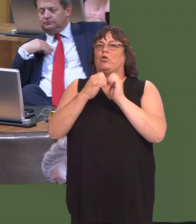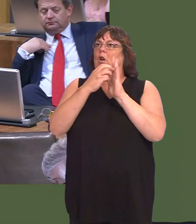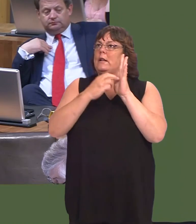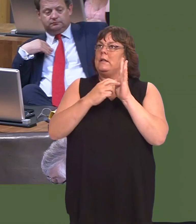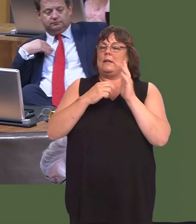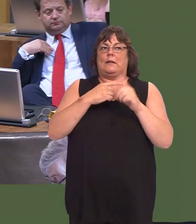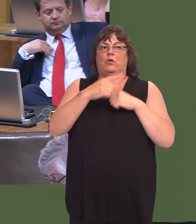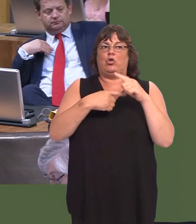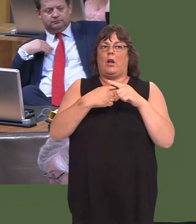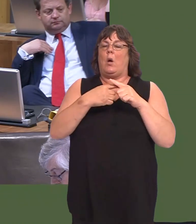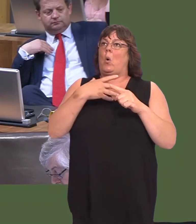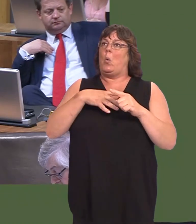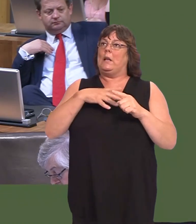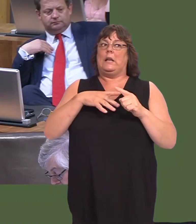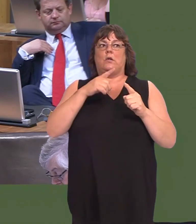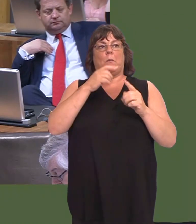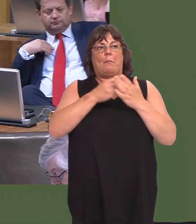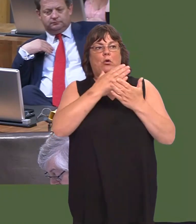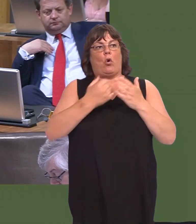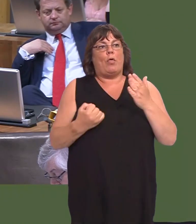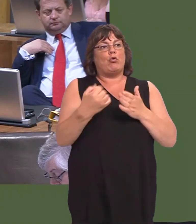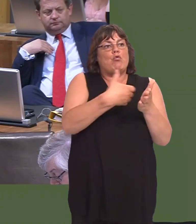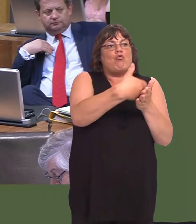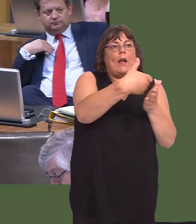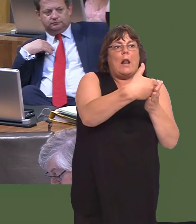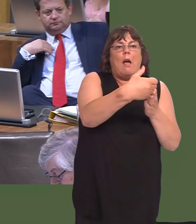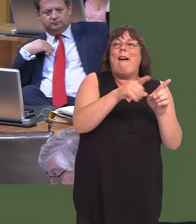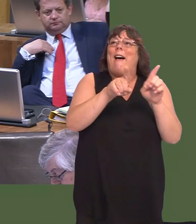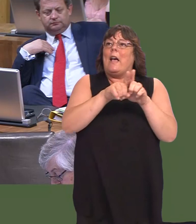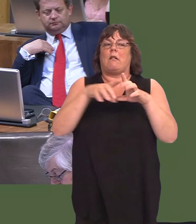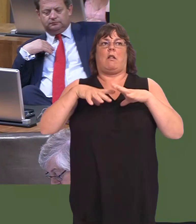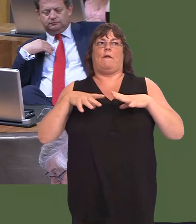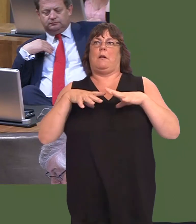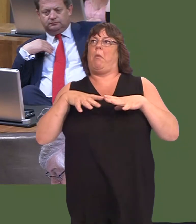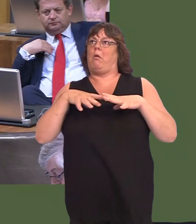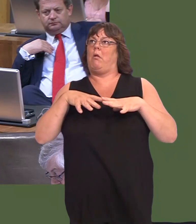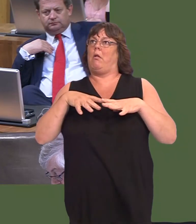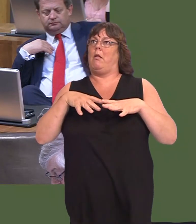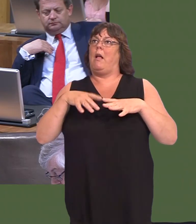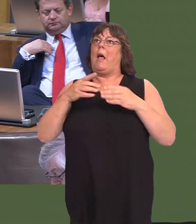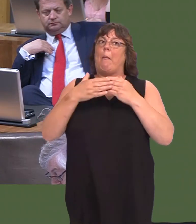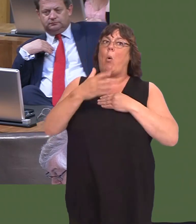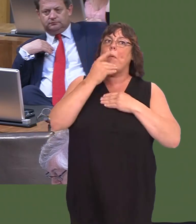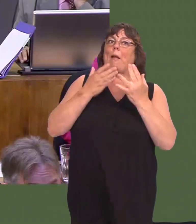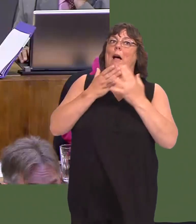look not just at frequency, but that we also look at the comfort that passengers experience when theyíre on the trains, in order to make sure that more people use the trains.